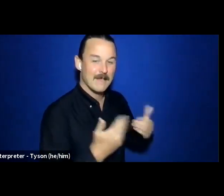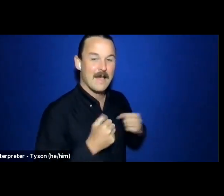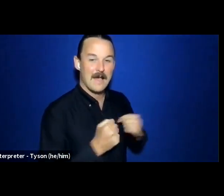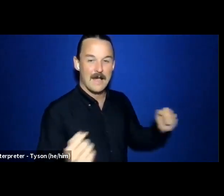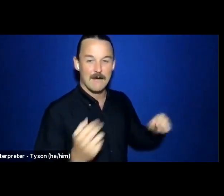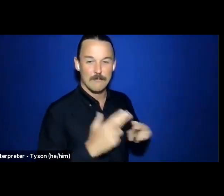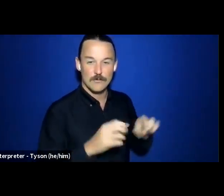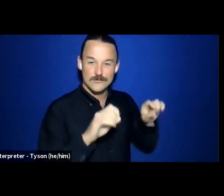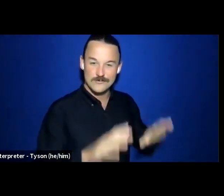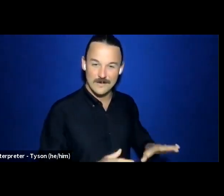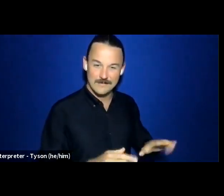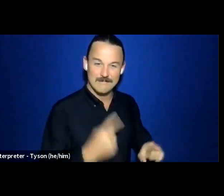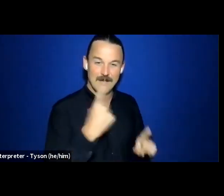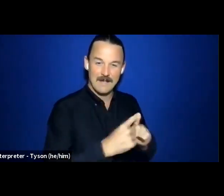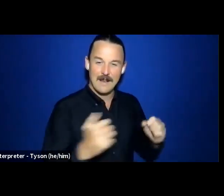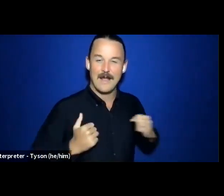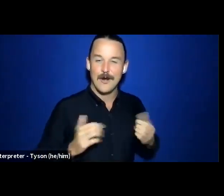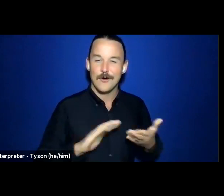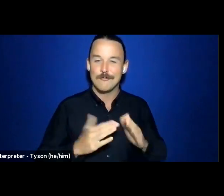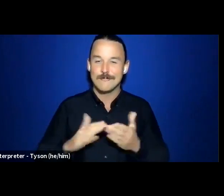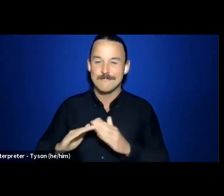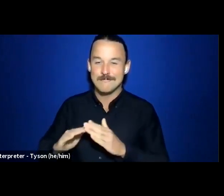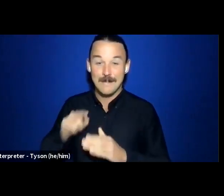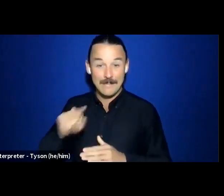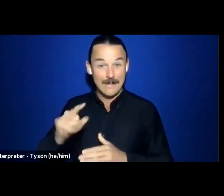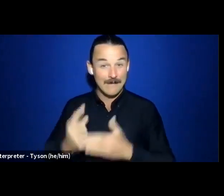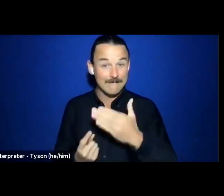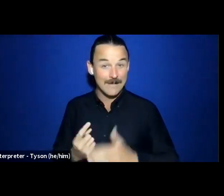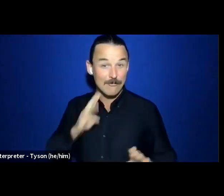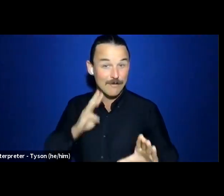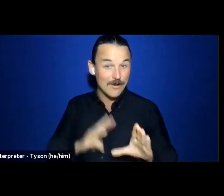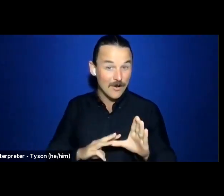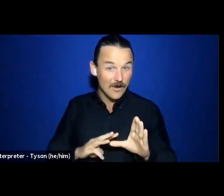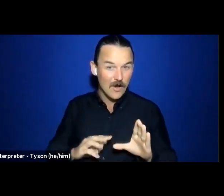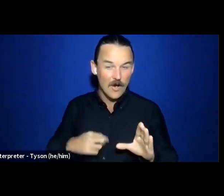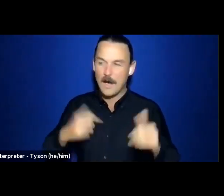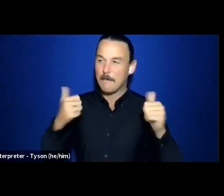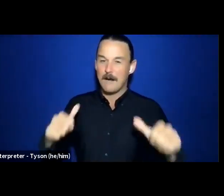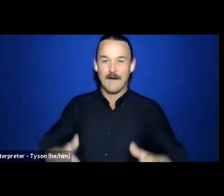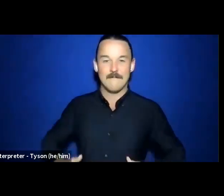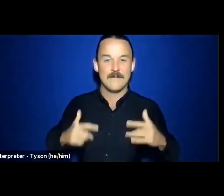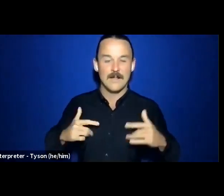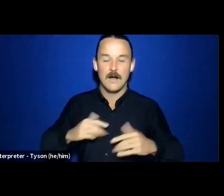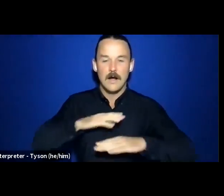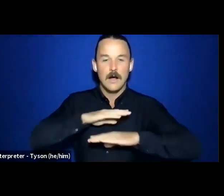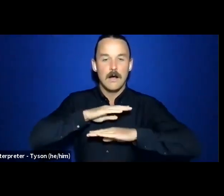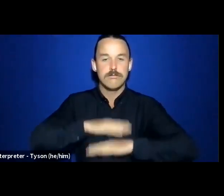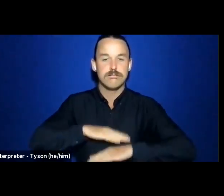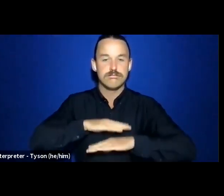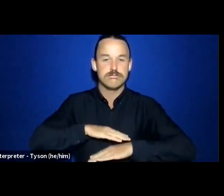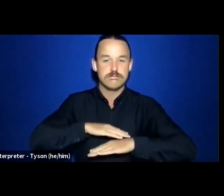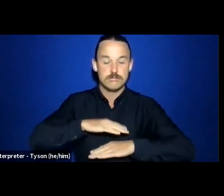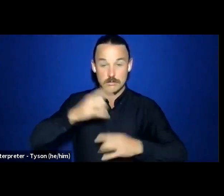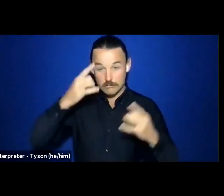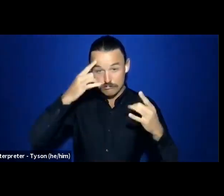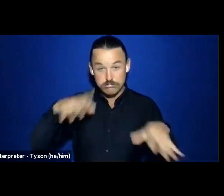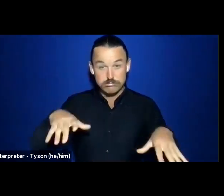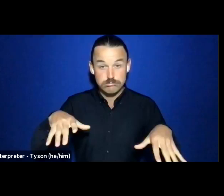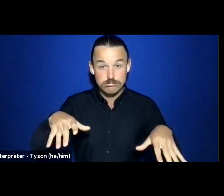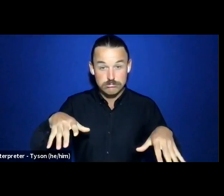I'm grateful for out for Australia and our community. That event for years ago That event for you. Sorry was when I first started just feeling a relief from nine feeling a relief from an